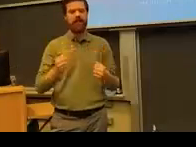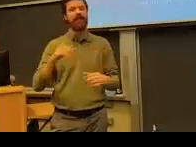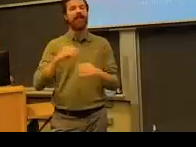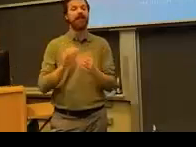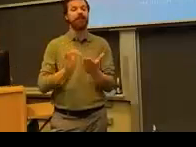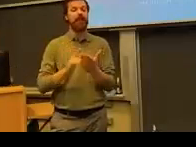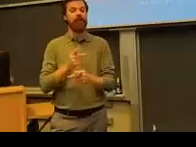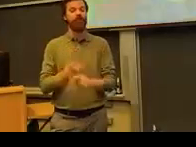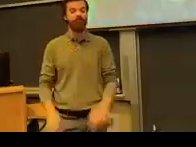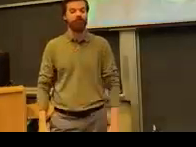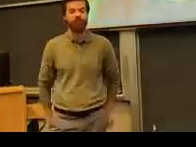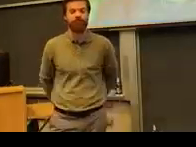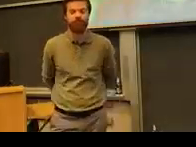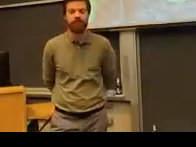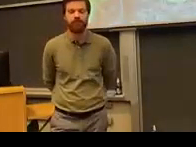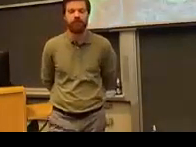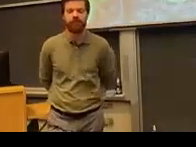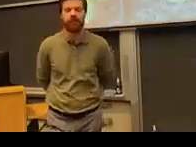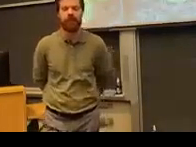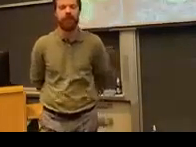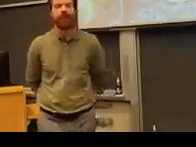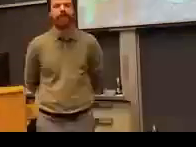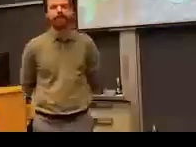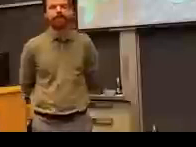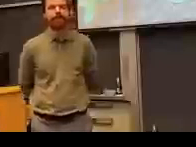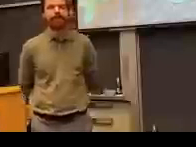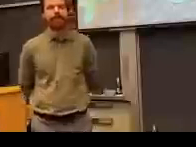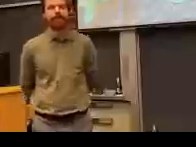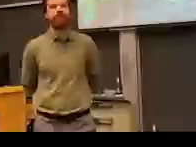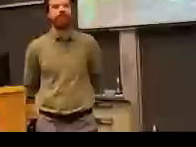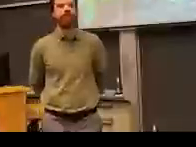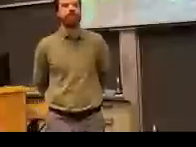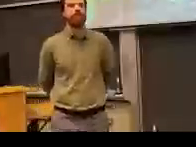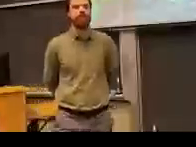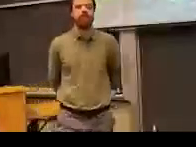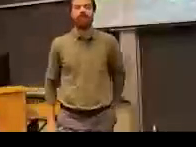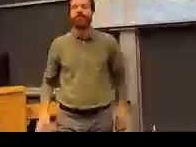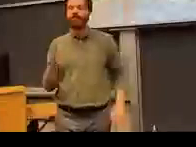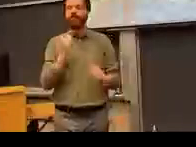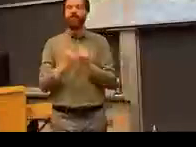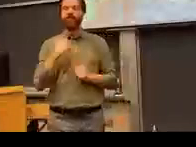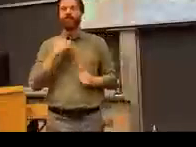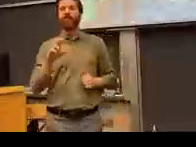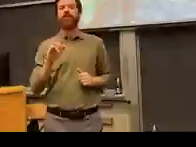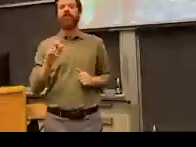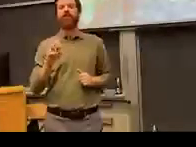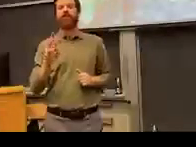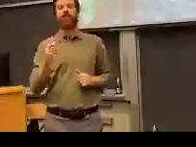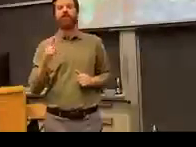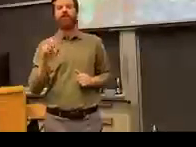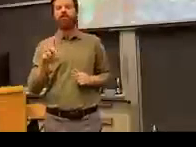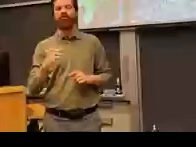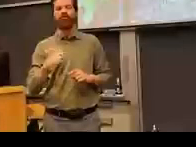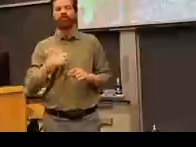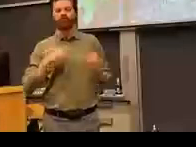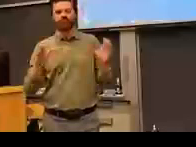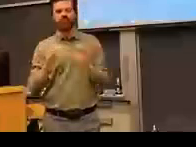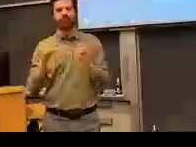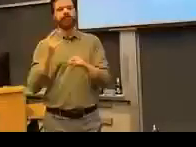care hi everyone my name is Robin woolers I am a credential alcoholism and substance abuse